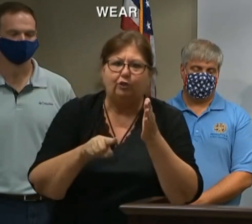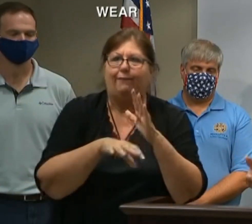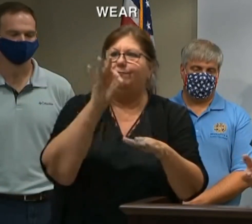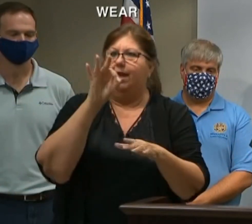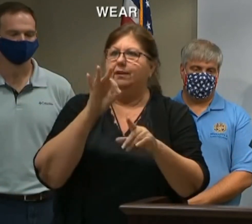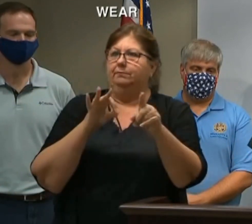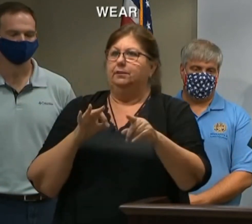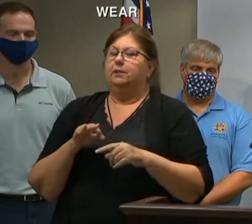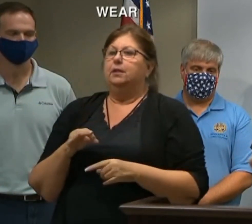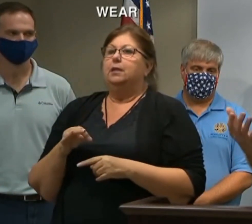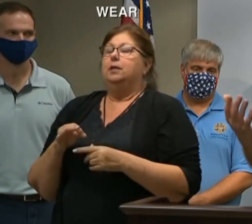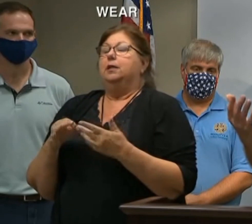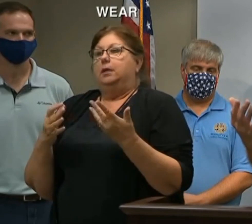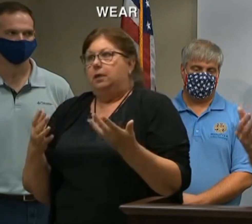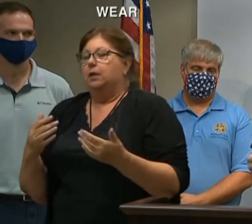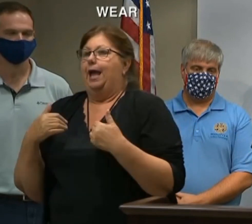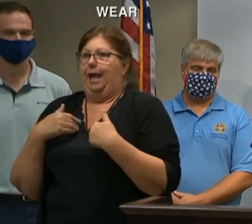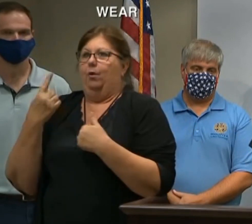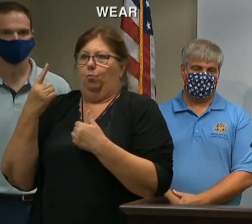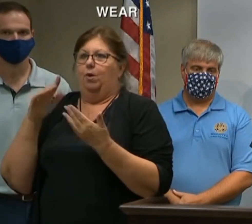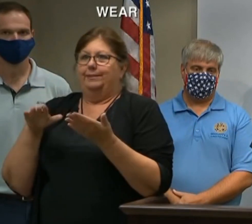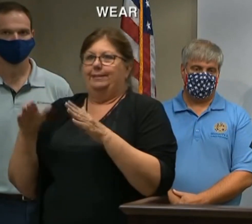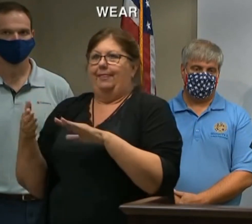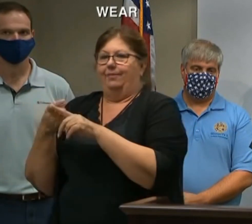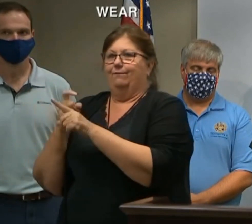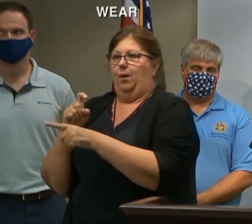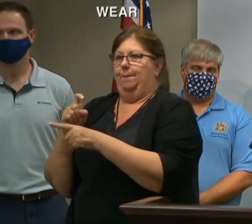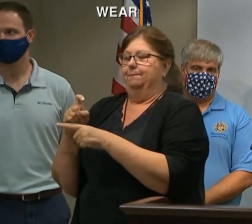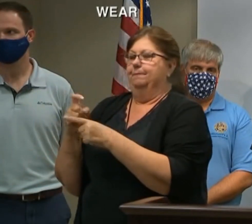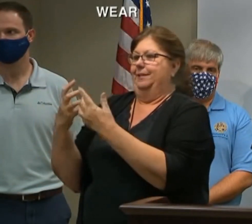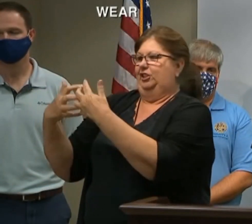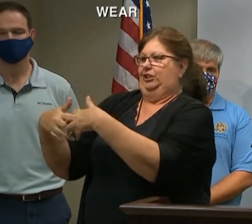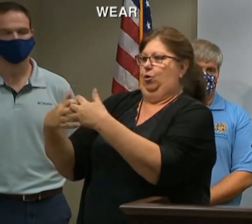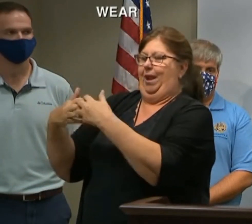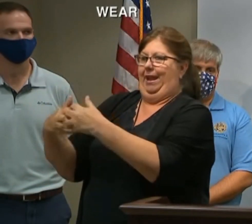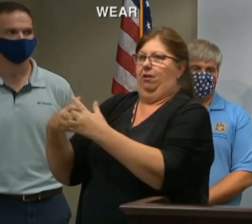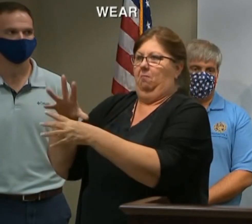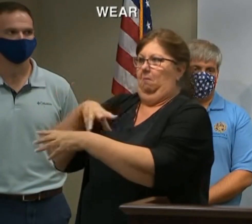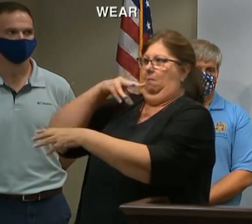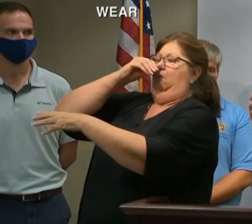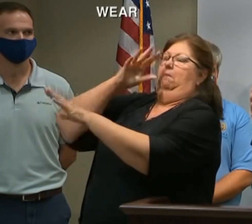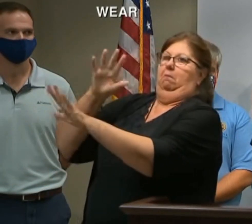unfortunately i you know is mis uh you know our account administrator miss gillies done day after day